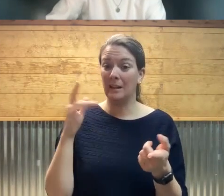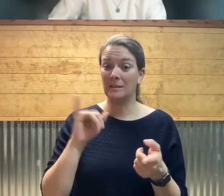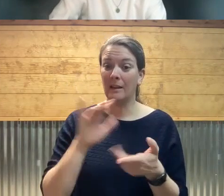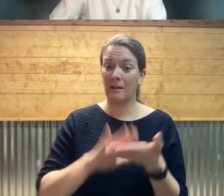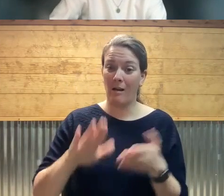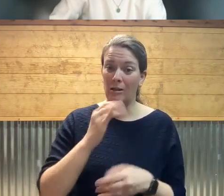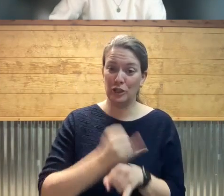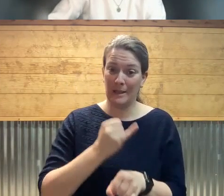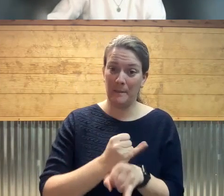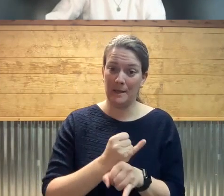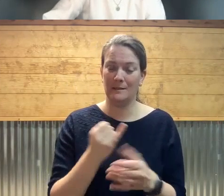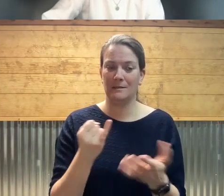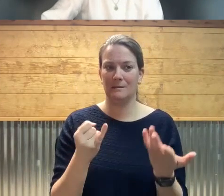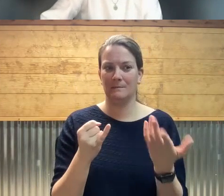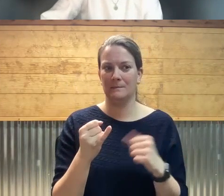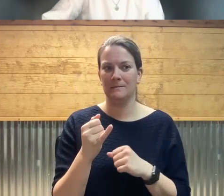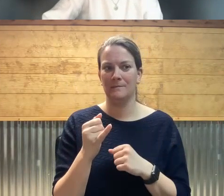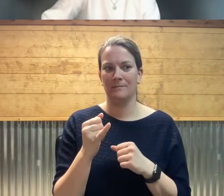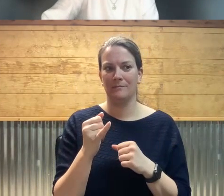Even when You're looking at state schools here it's not like in the Us.